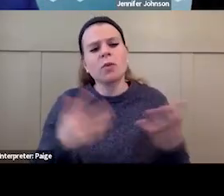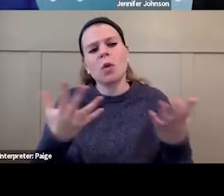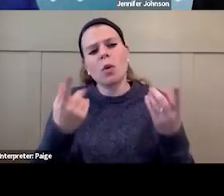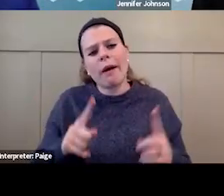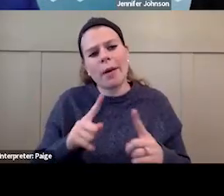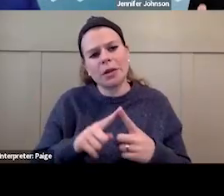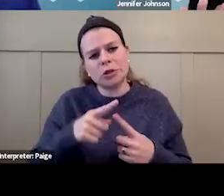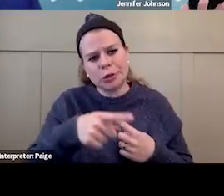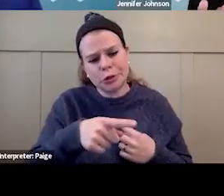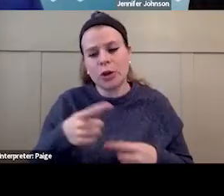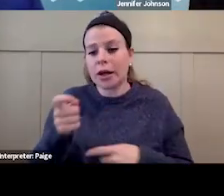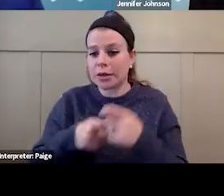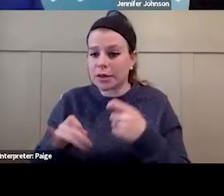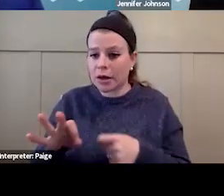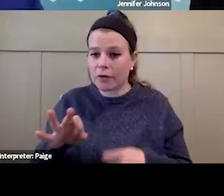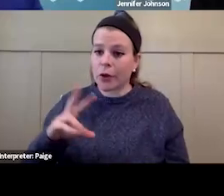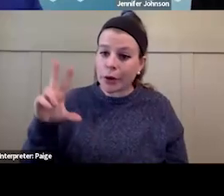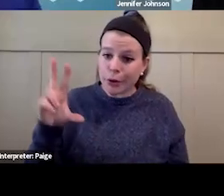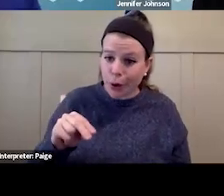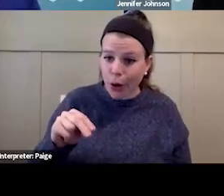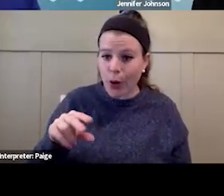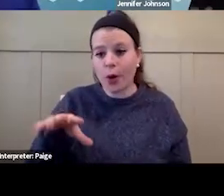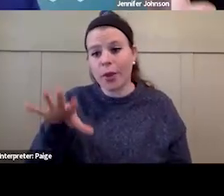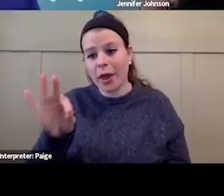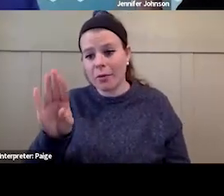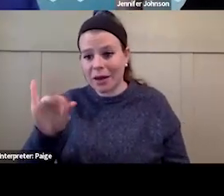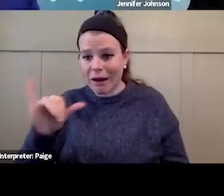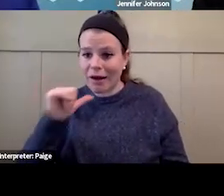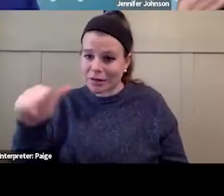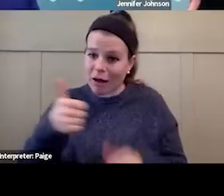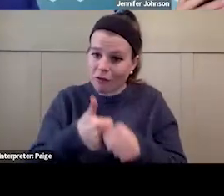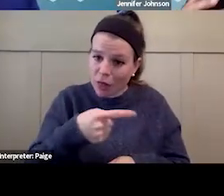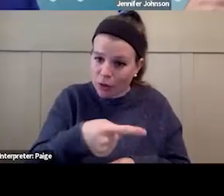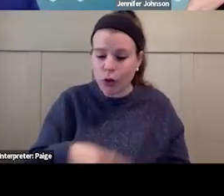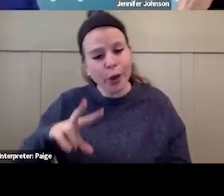Instead of, "No, the FBI is not following you. No…" Then these, these sort of